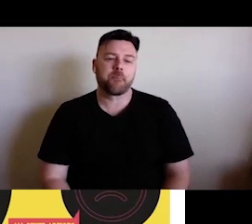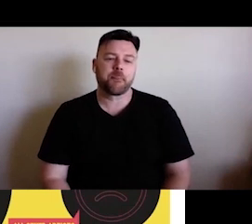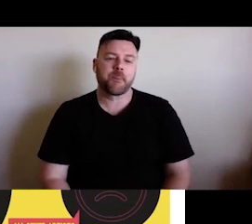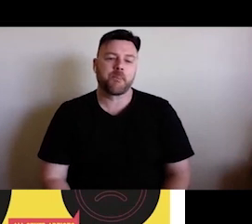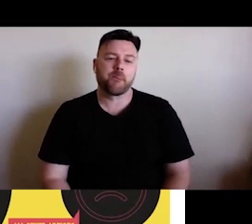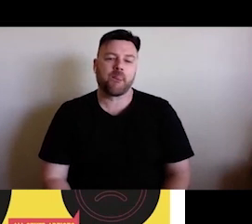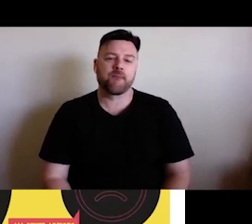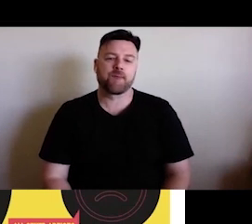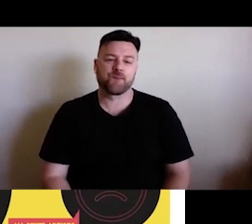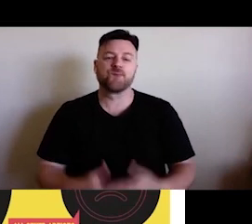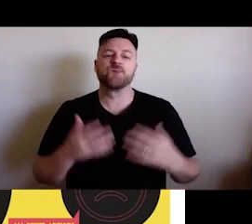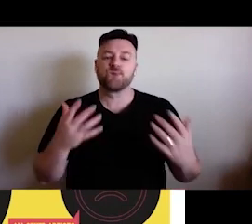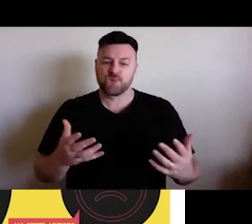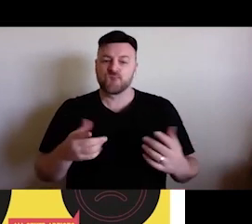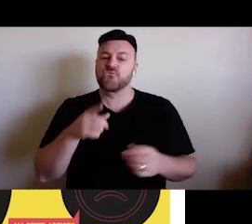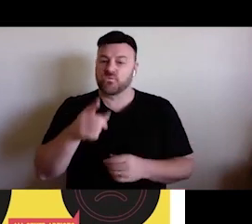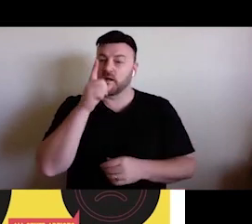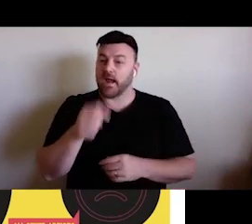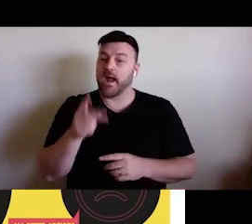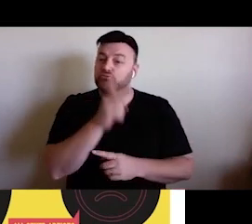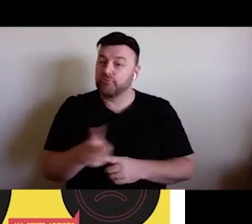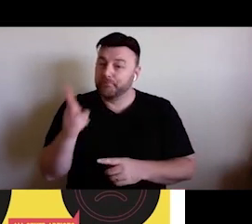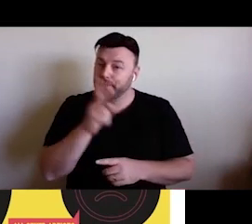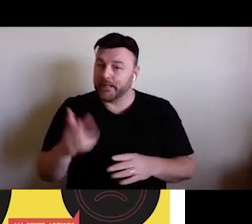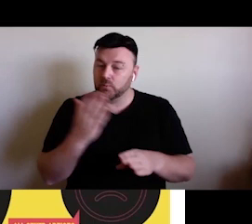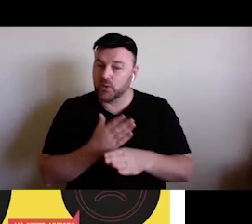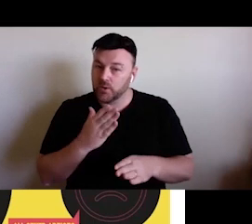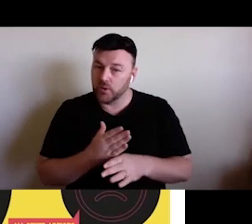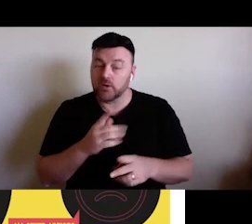the platform. The success rate's about 38%, so it's not necessarily a